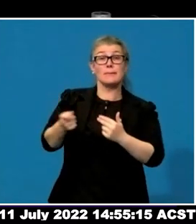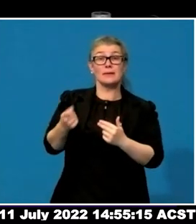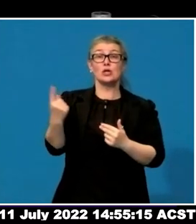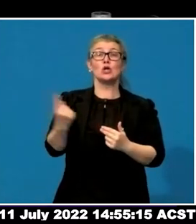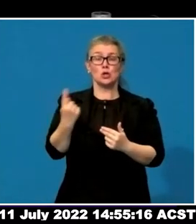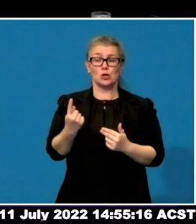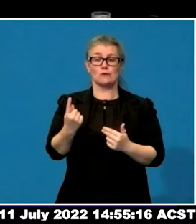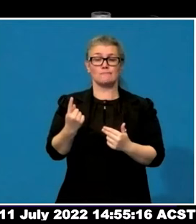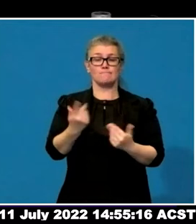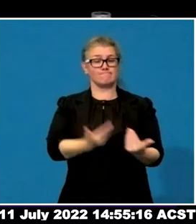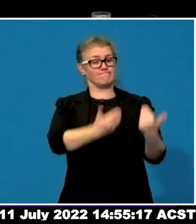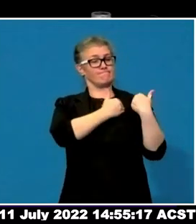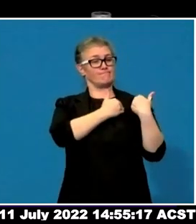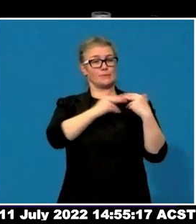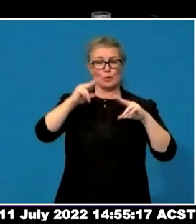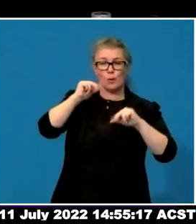person, young people and/or other people.